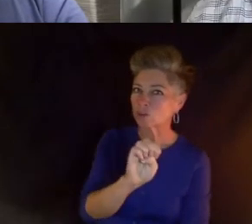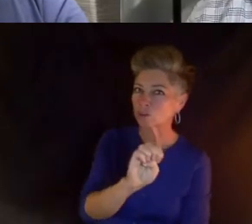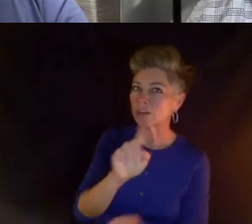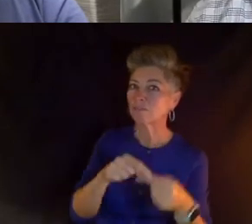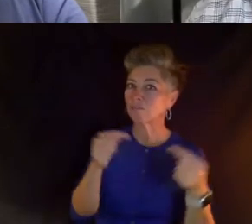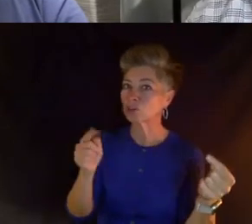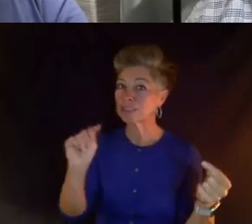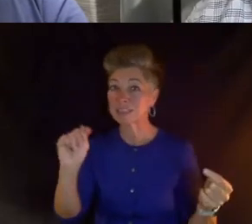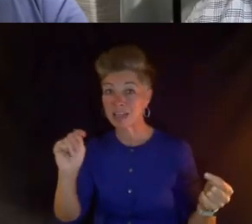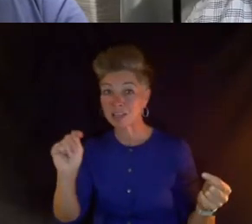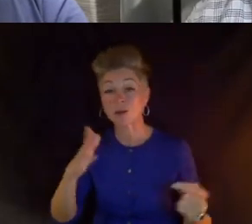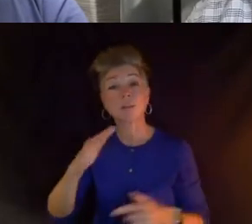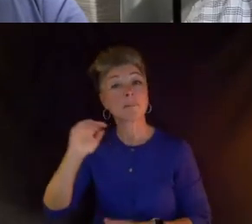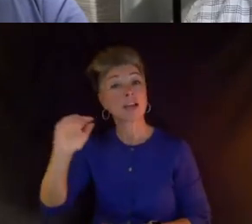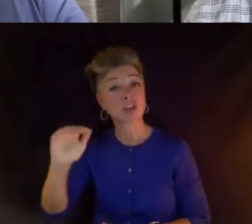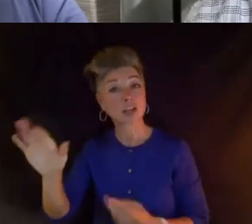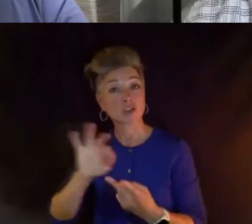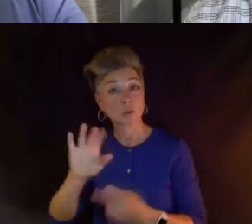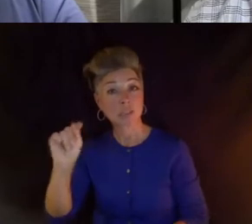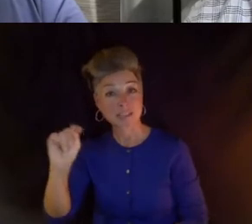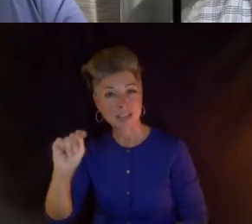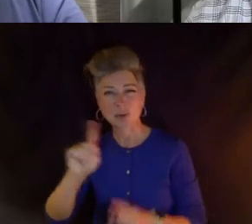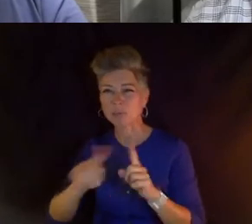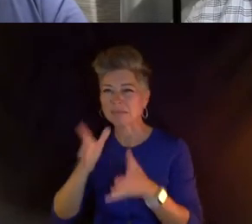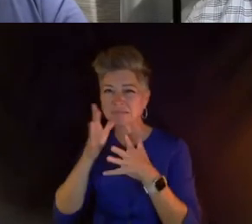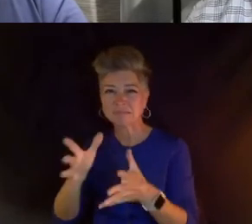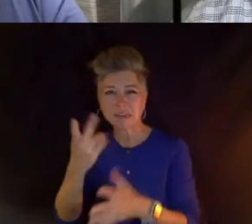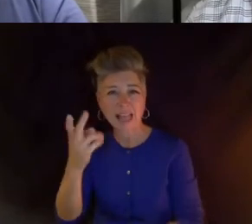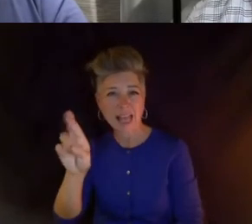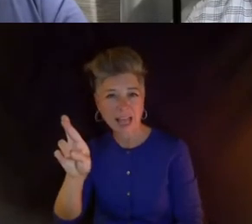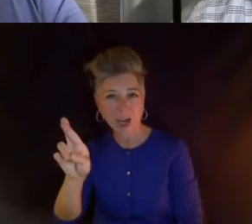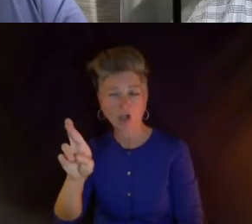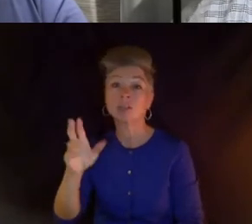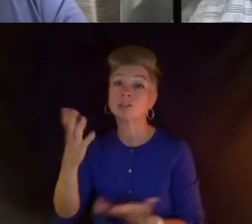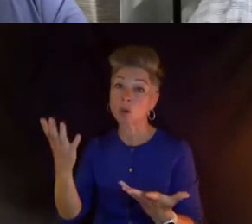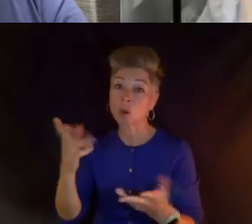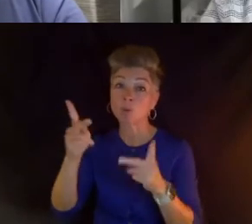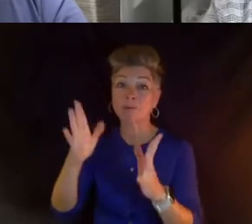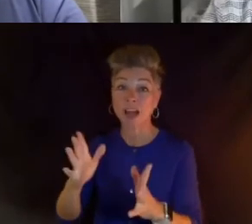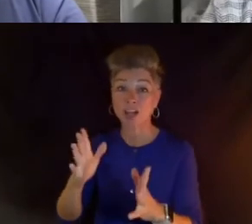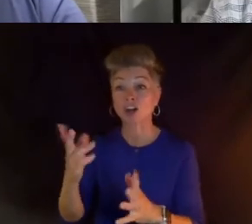but hated the changes such as hair and with a provider's agreement we stopped. So thoughts on that?